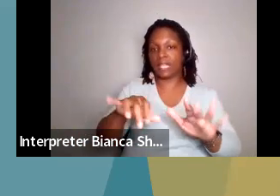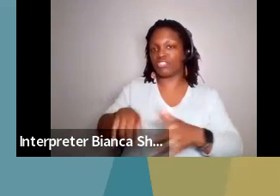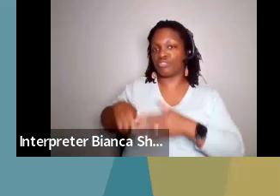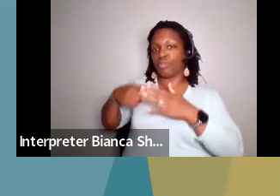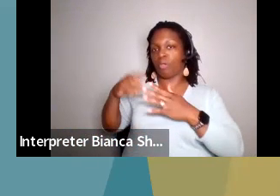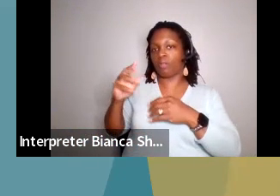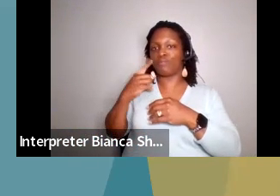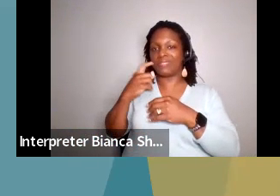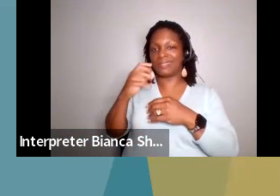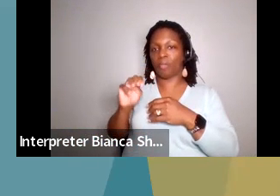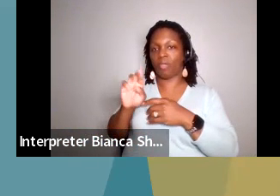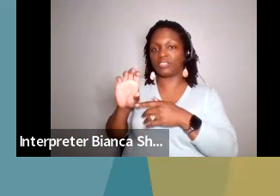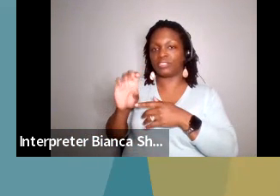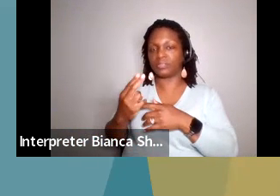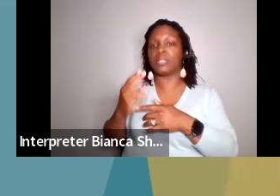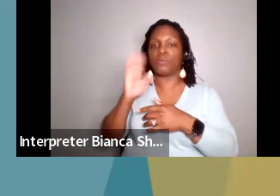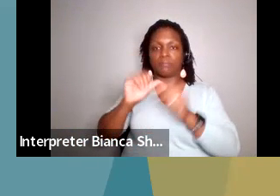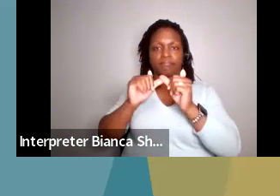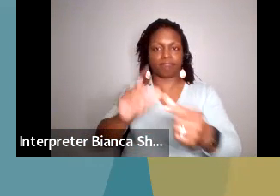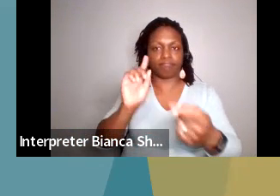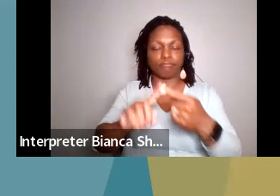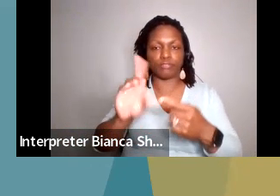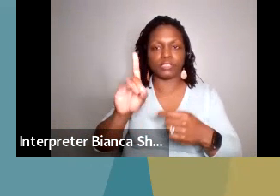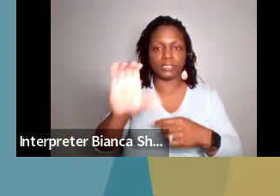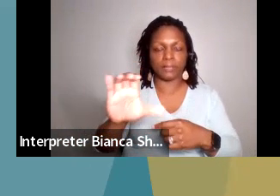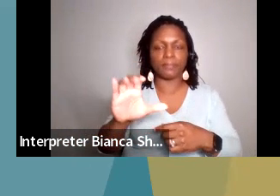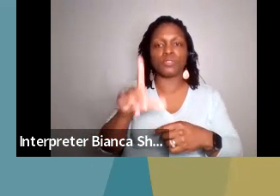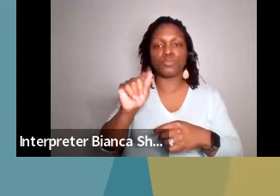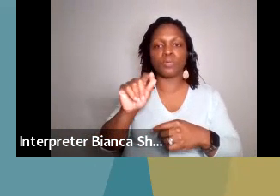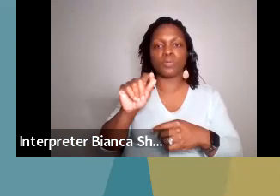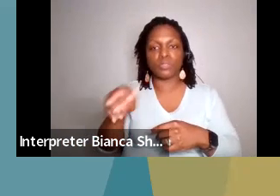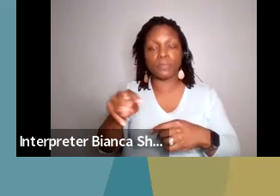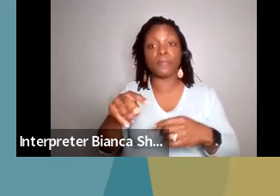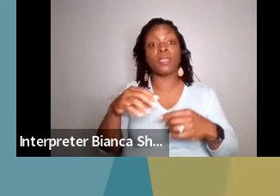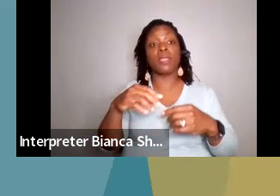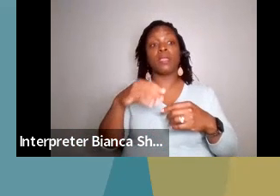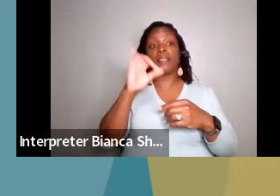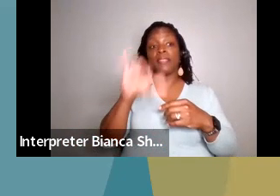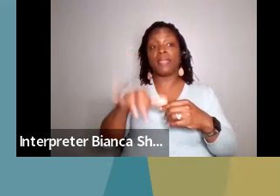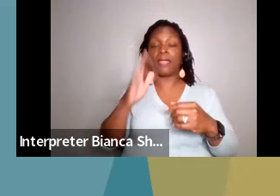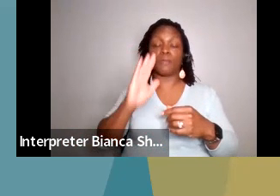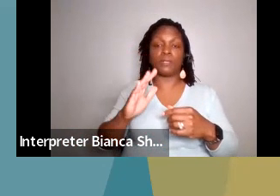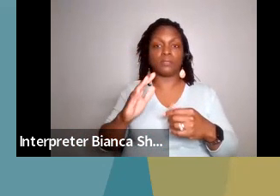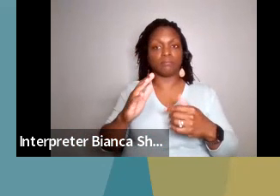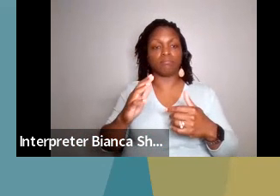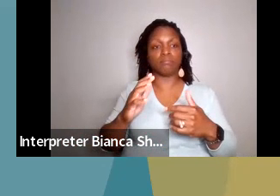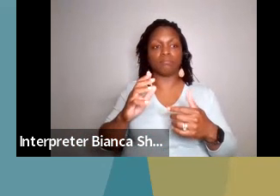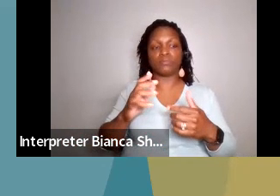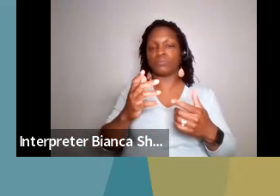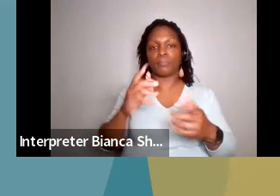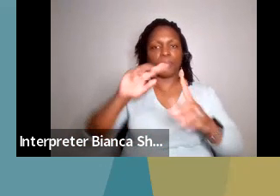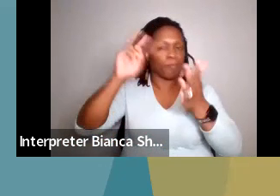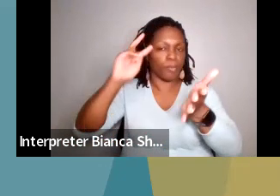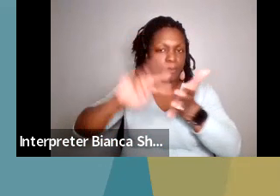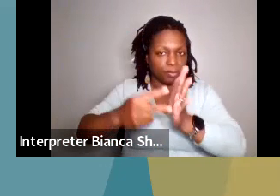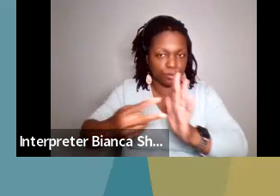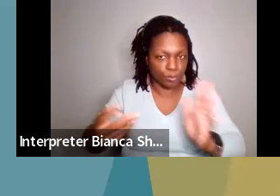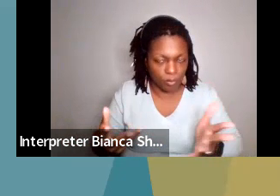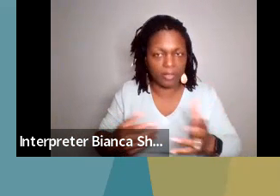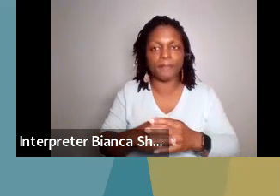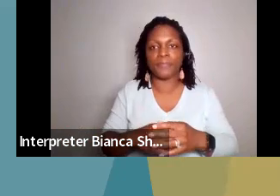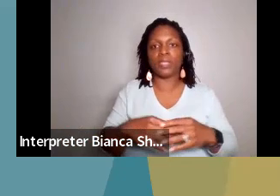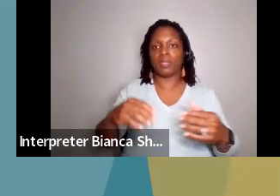That's this year and the purpose of this assessment is to conduct a high level comparative assessment of frameworks and other states so like trying to figure out what are other States?